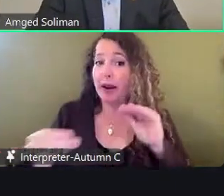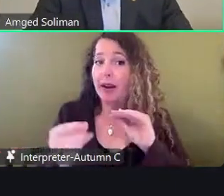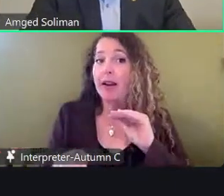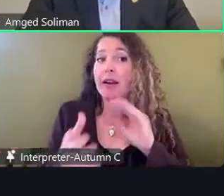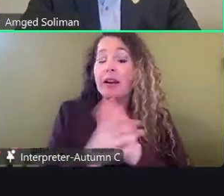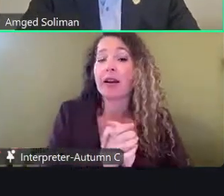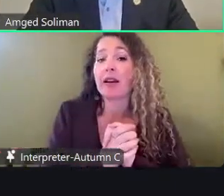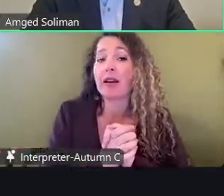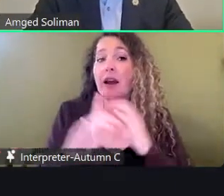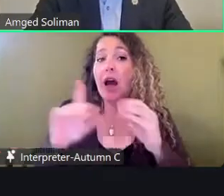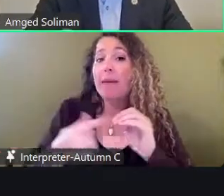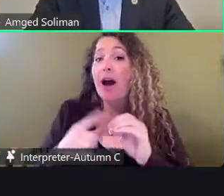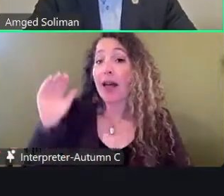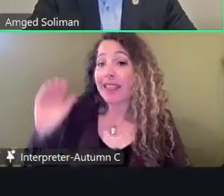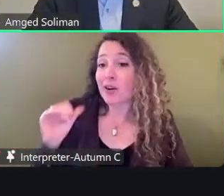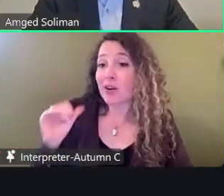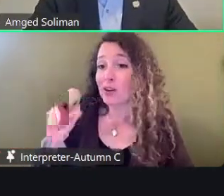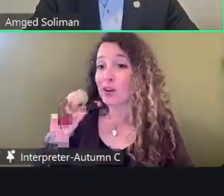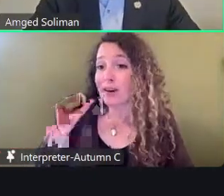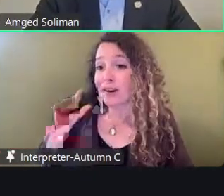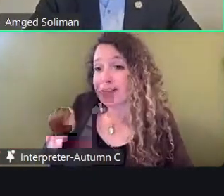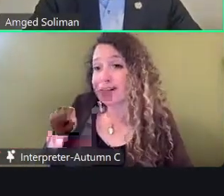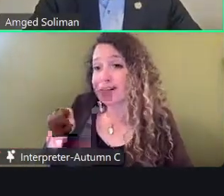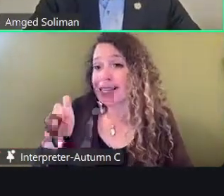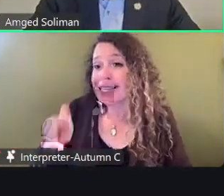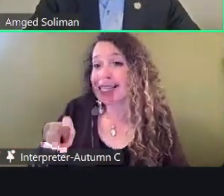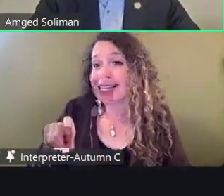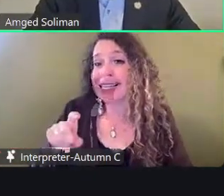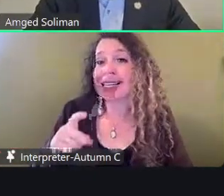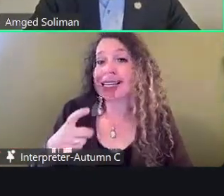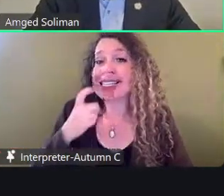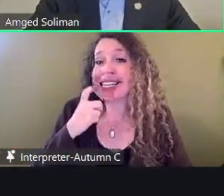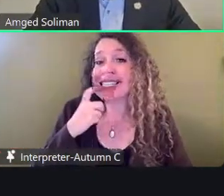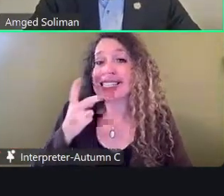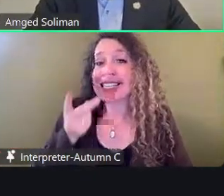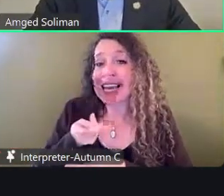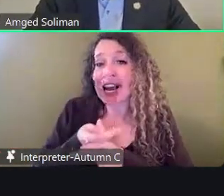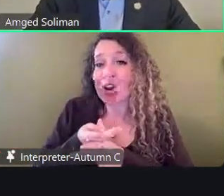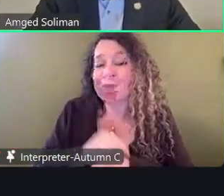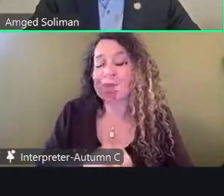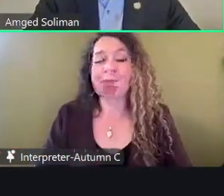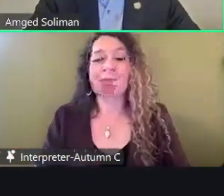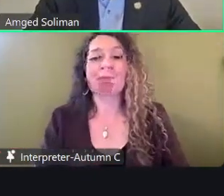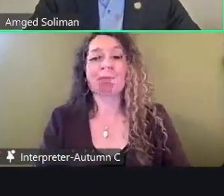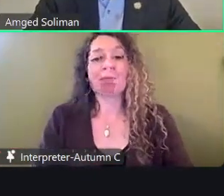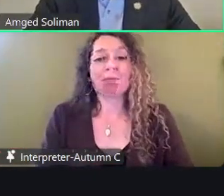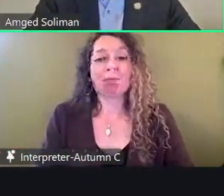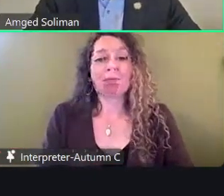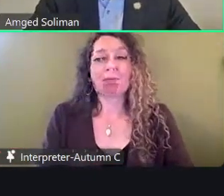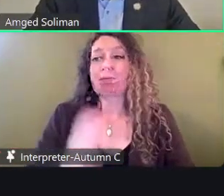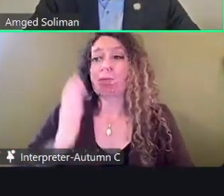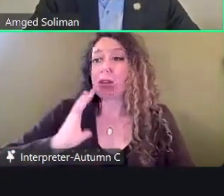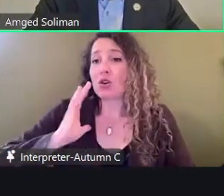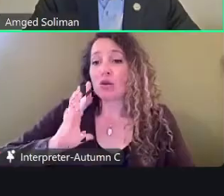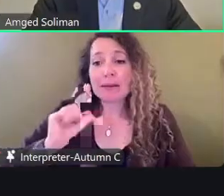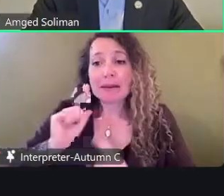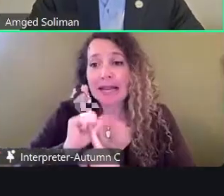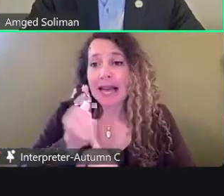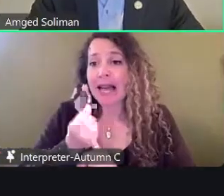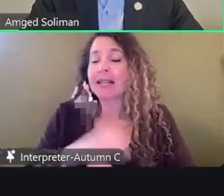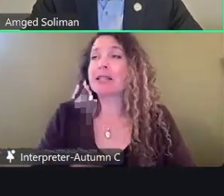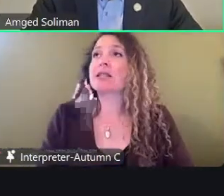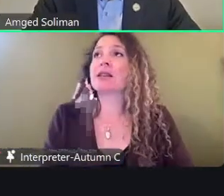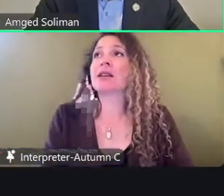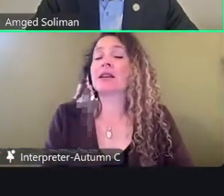um about a little girl uh who needed um dental care. And it used to be the case uh that um the